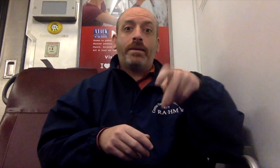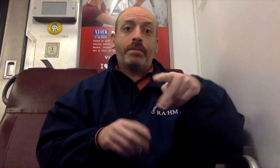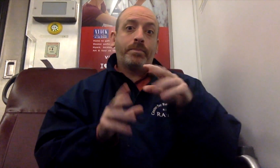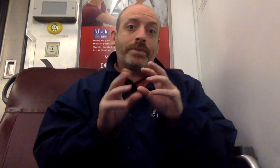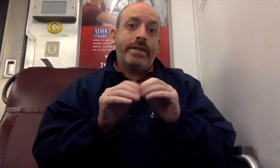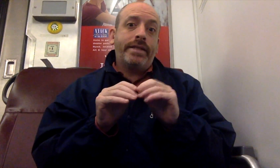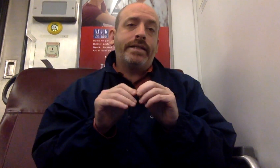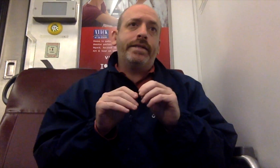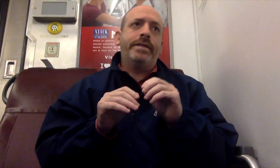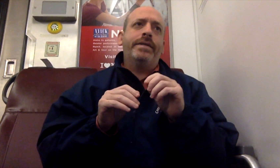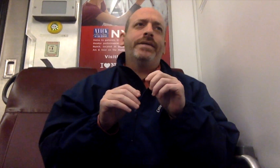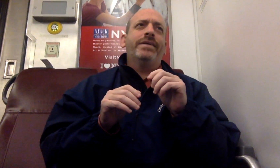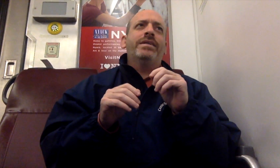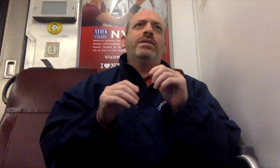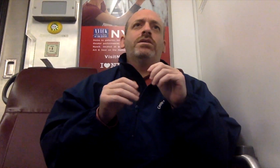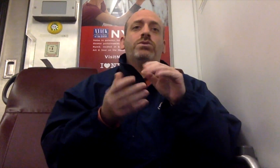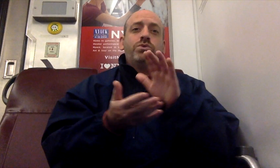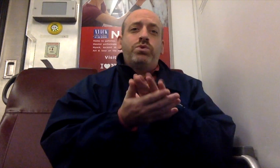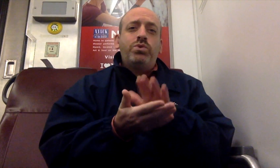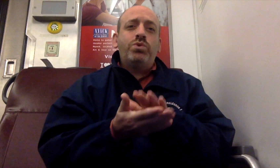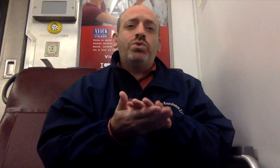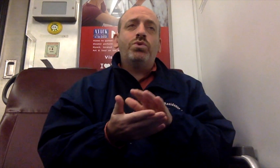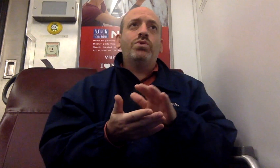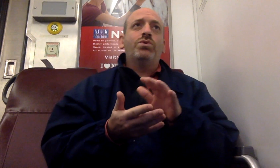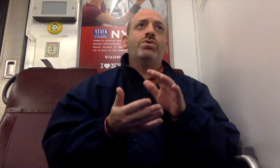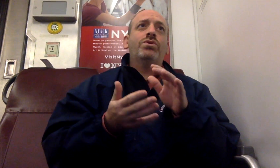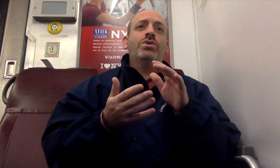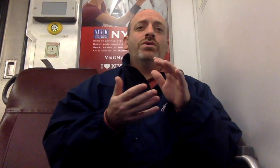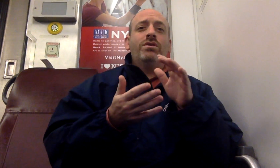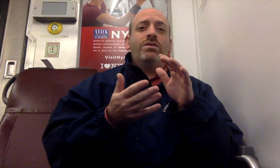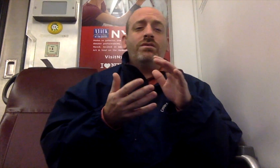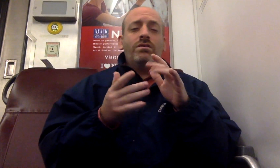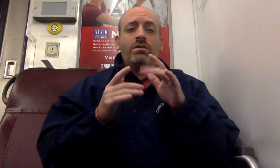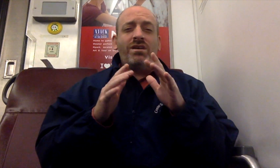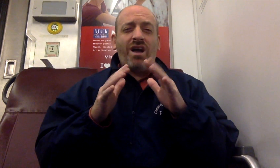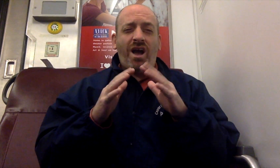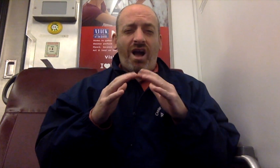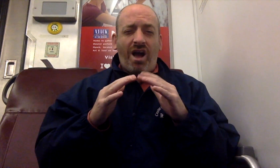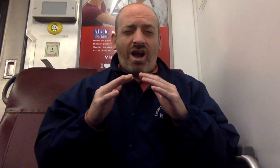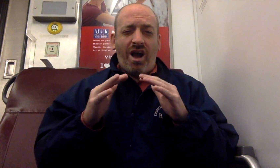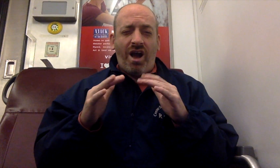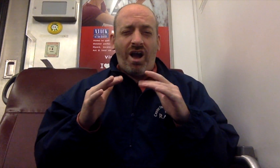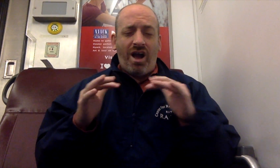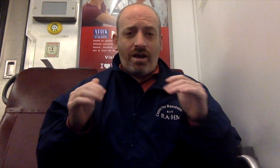Individual Education Plan (IEP) meetings, schools, and many more.